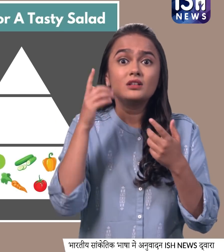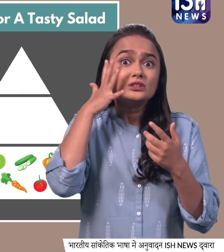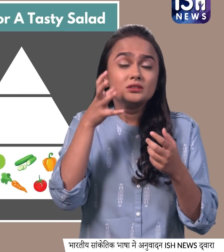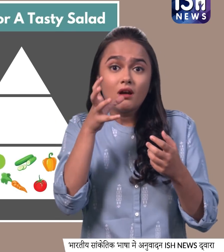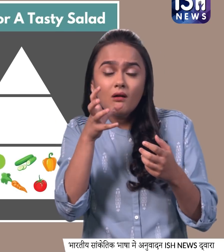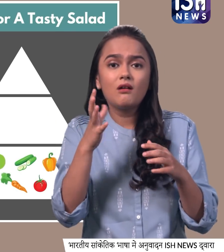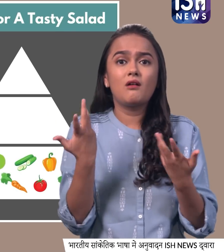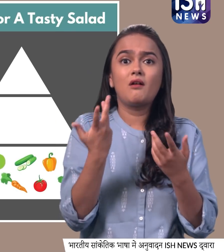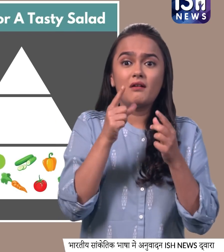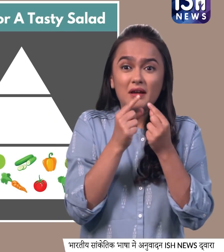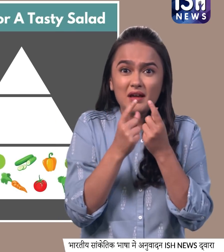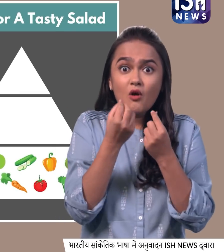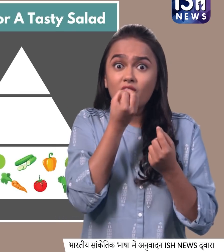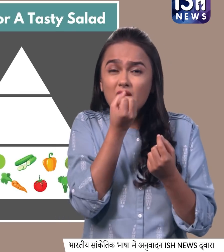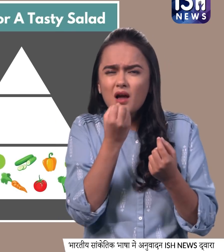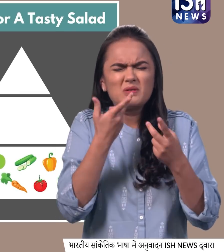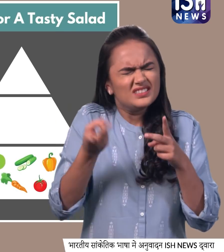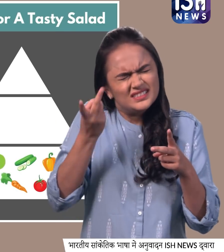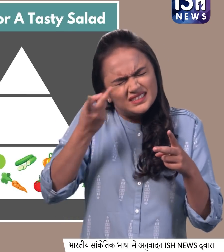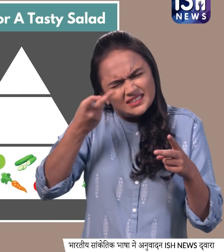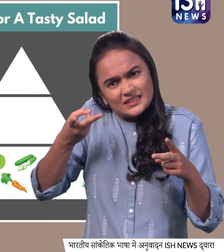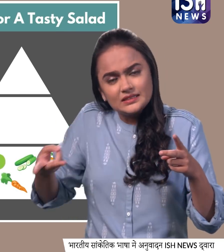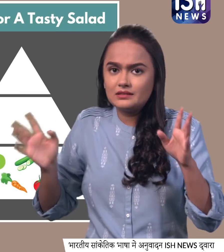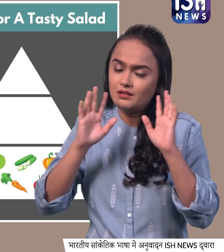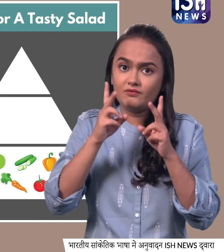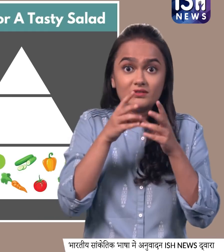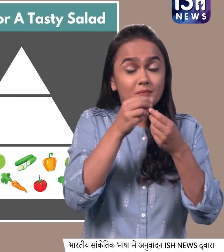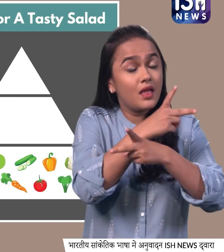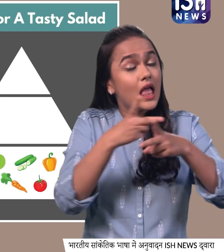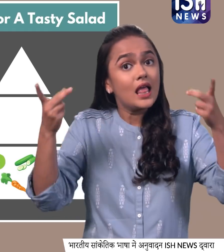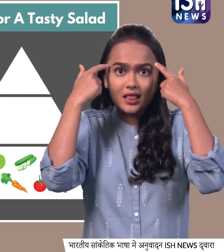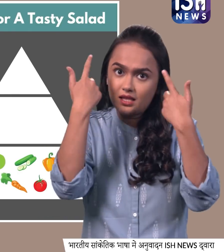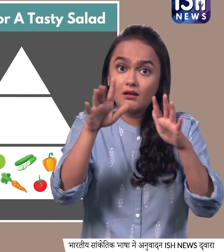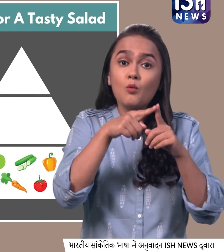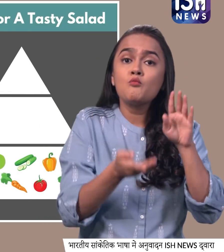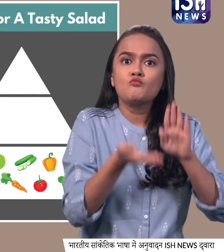broccoli, cauliflower, peas, green beans, or any other veggies These will make up the biggest part of the salad